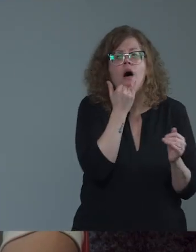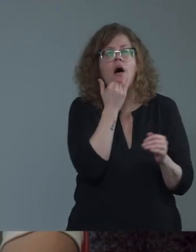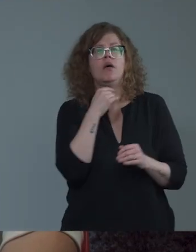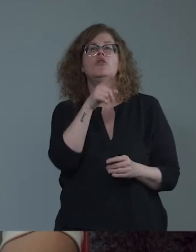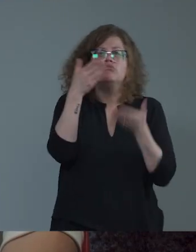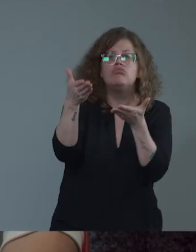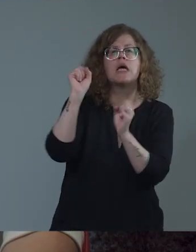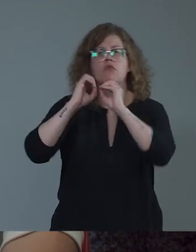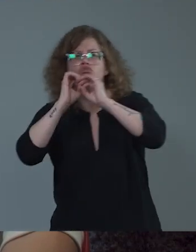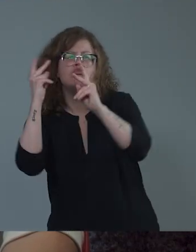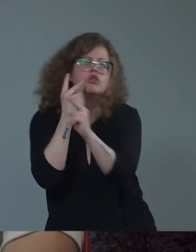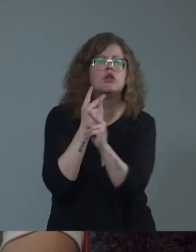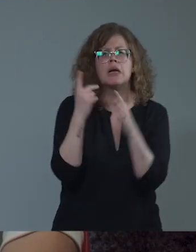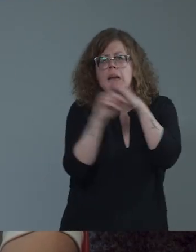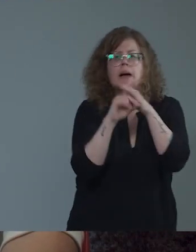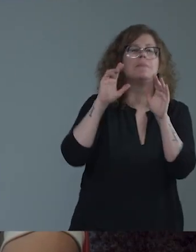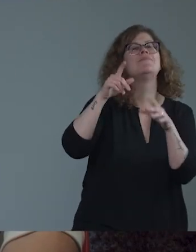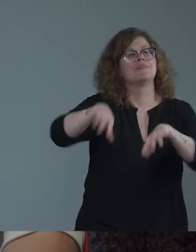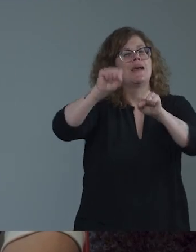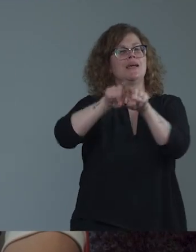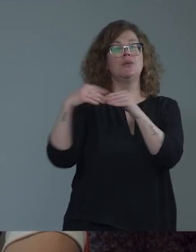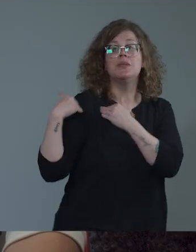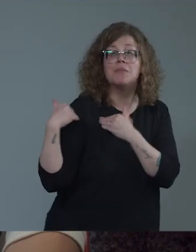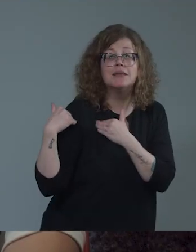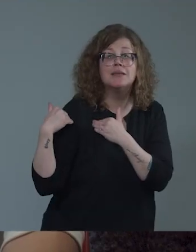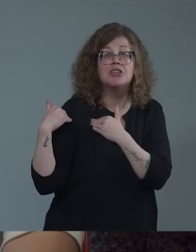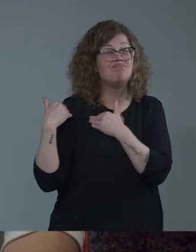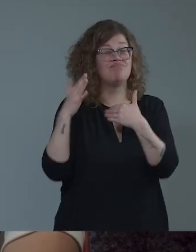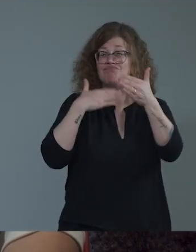the details are important to you as an artist. And that's so powerful. Like in any industry, again,